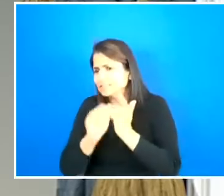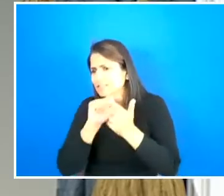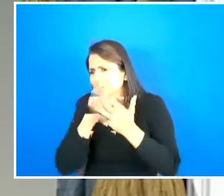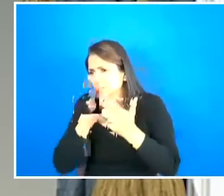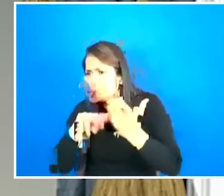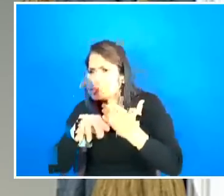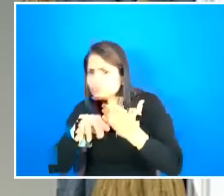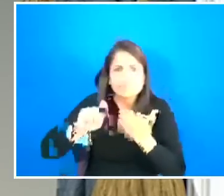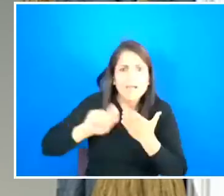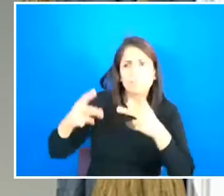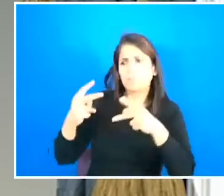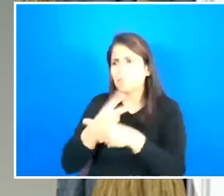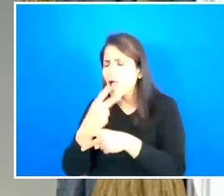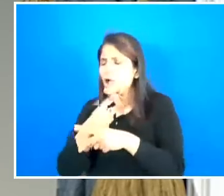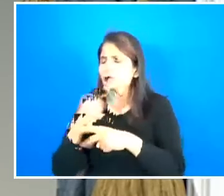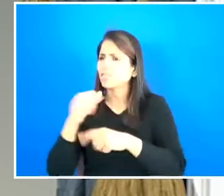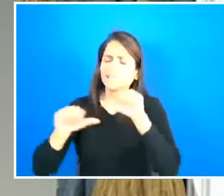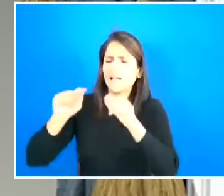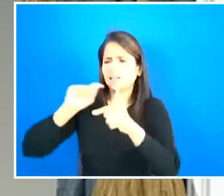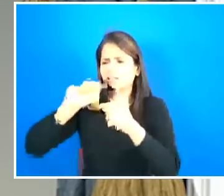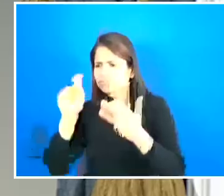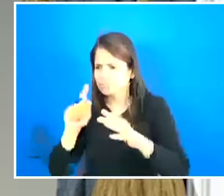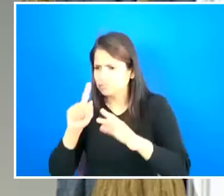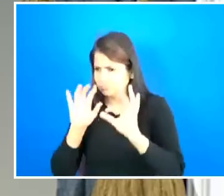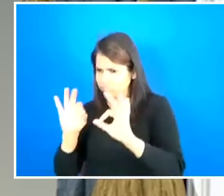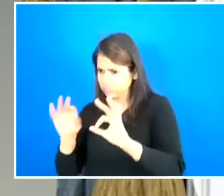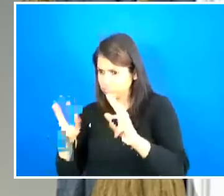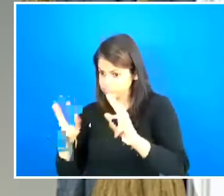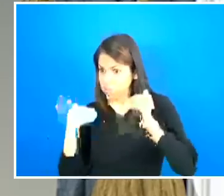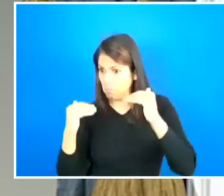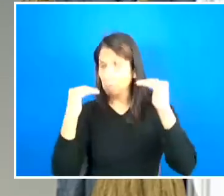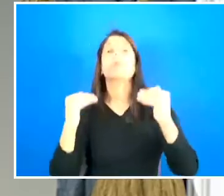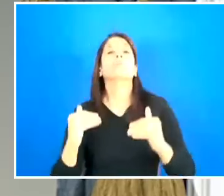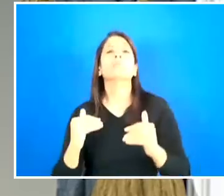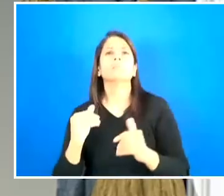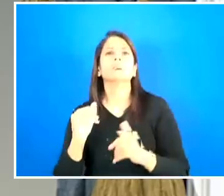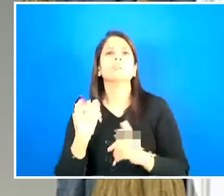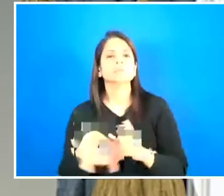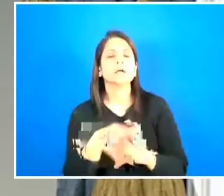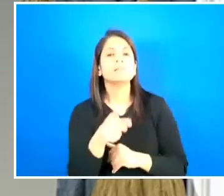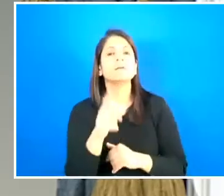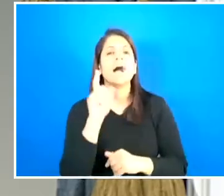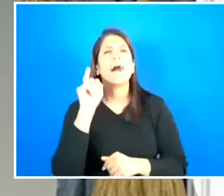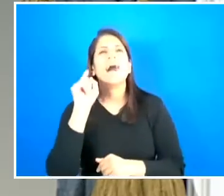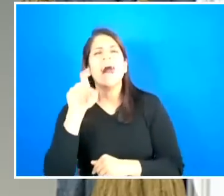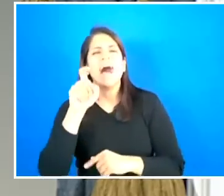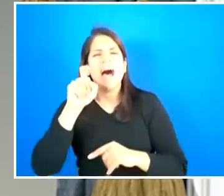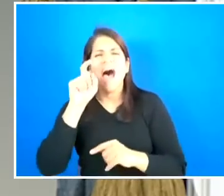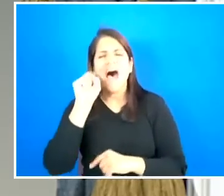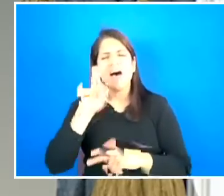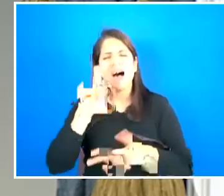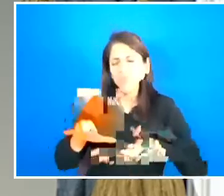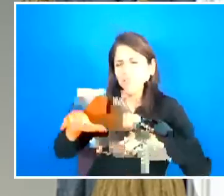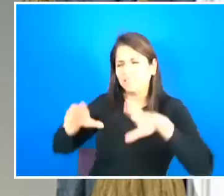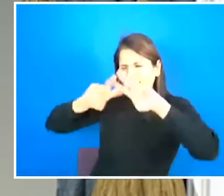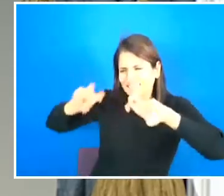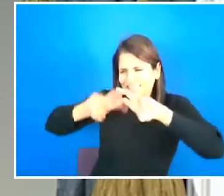THT AHEAV TO G RIGOROUS ASSESSMENT PROTOCOL TO ASSESS WHERE ARE THEY, WHAT DO THEY NEED. IT COULD BE A FACT THAT THEY IDD OTN AVHE